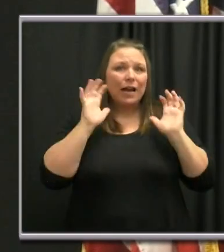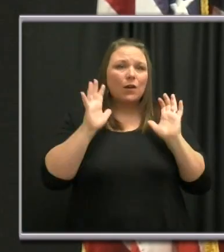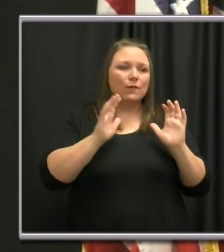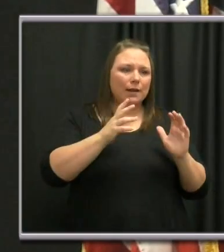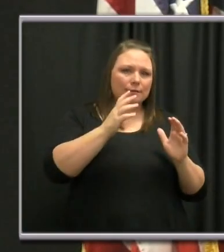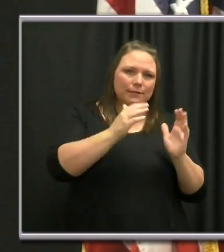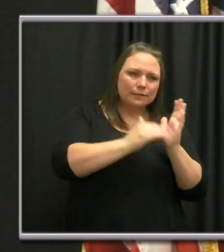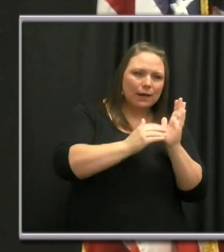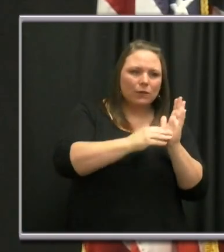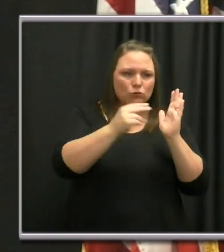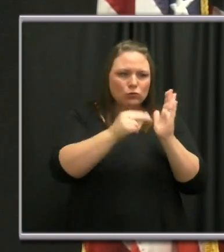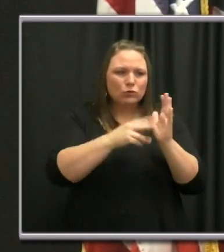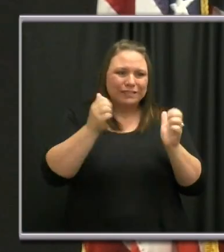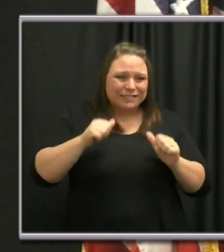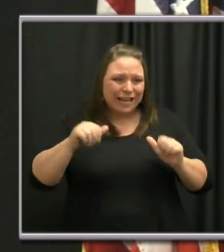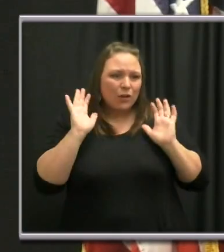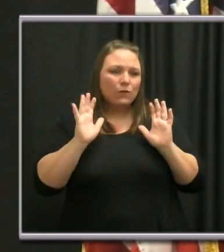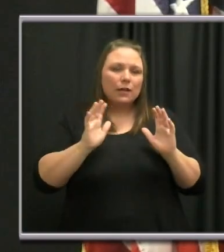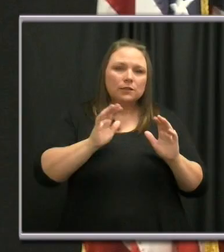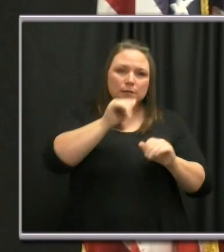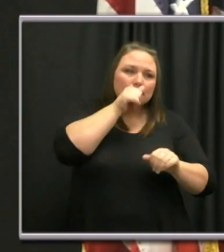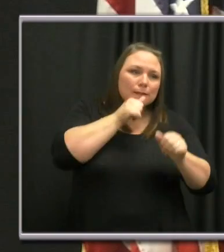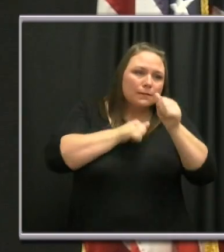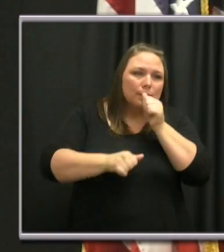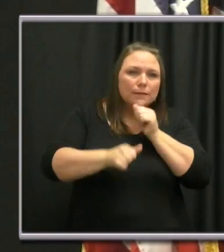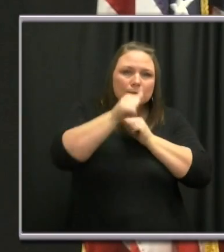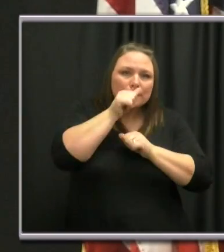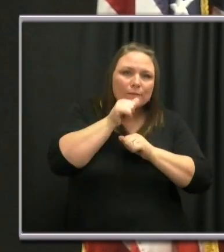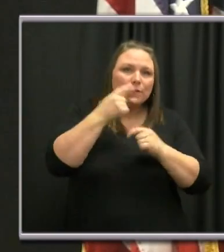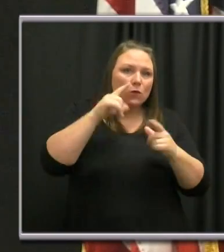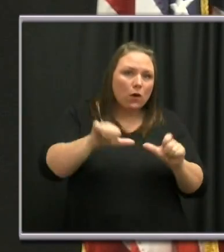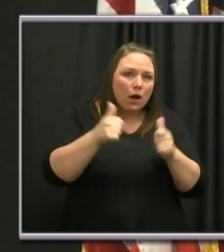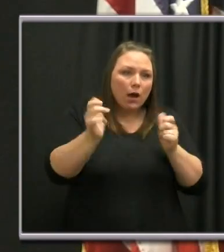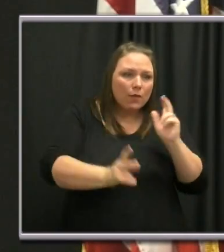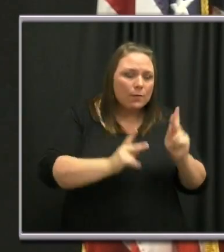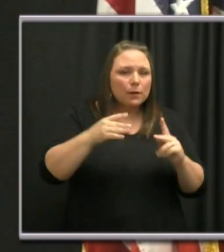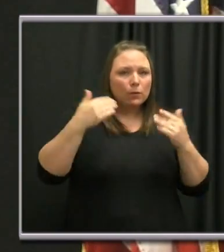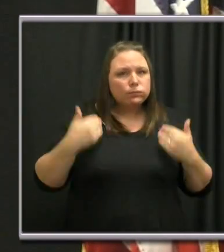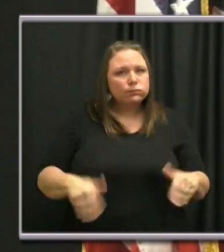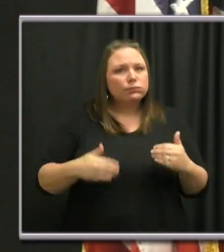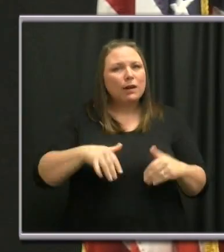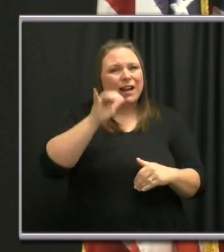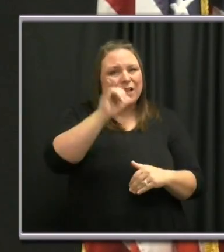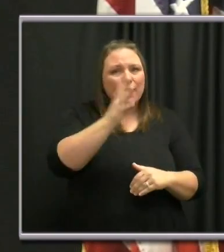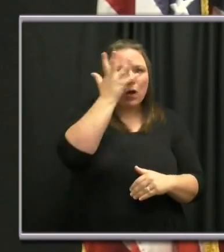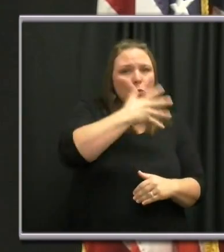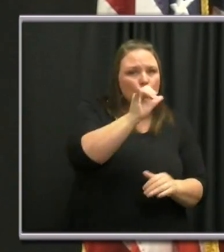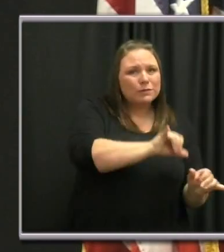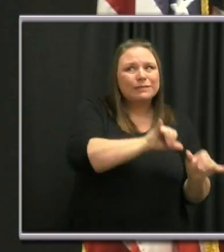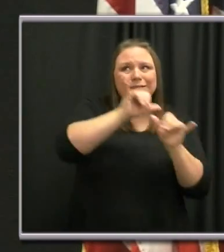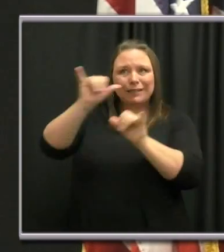THIS TIME SACRIFICE. EVEN